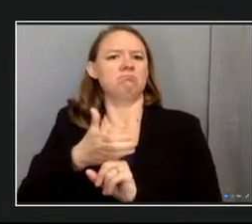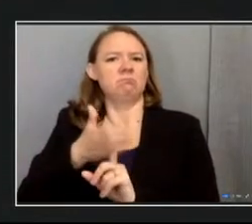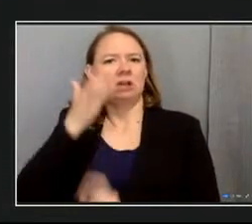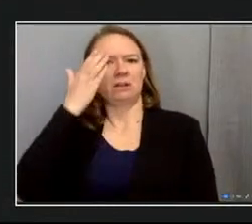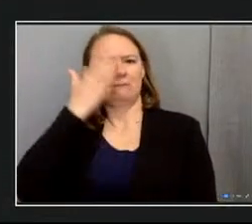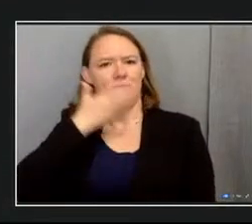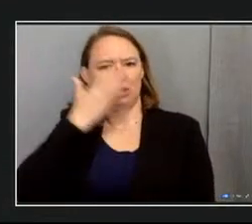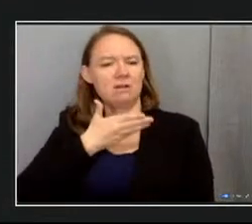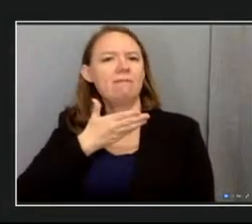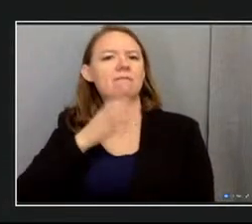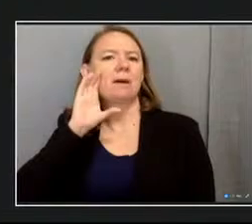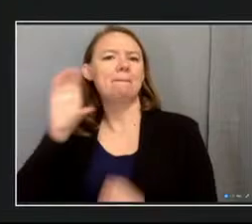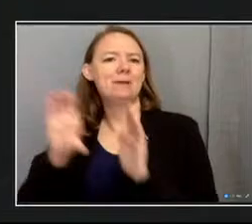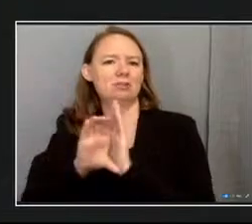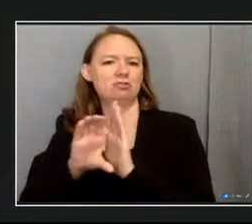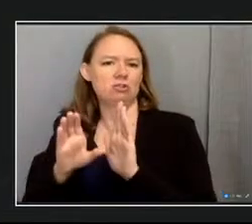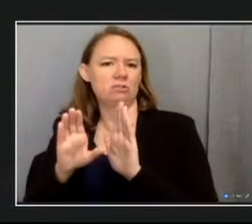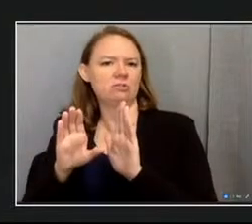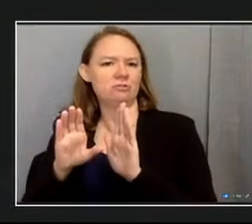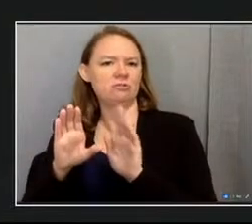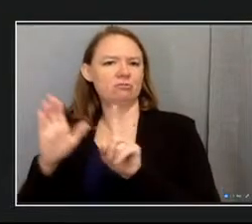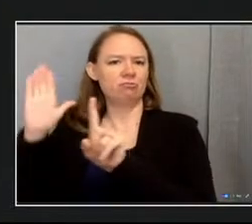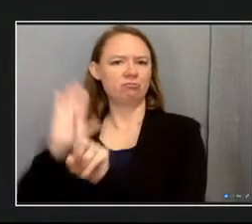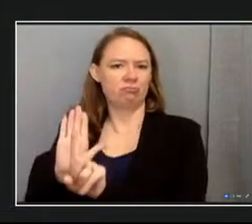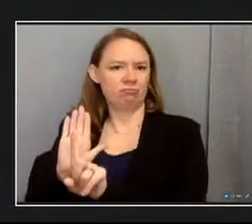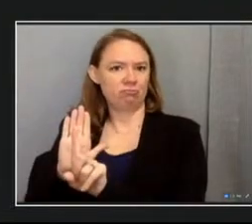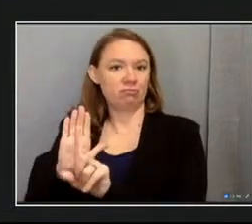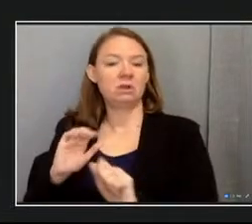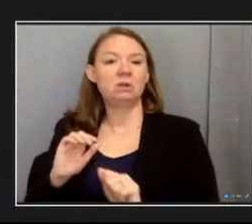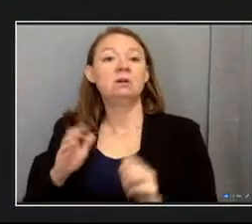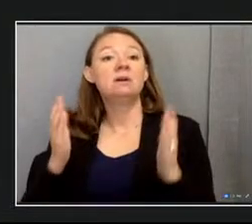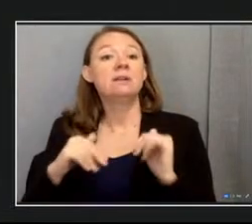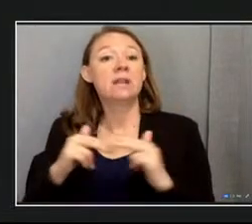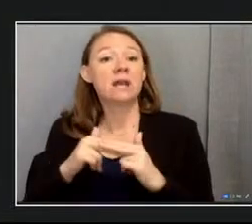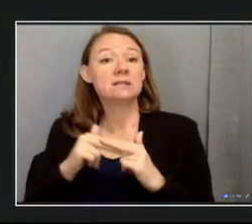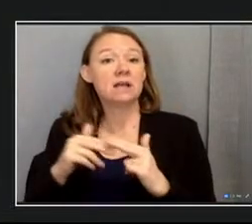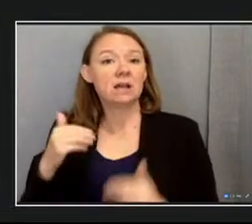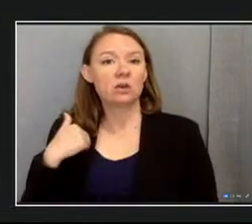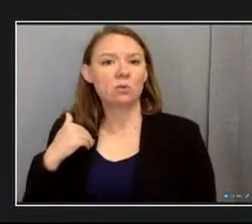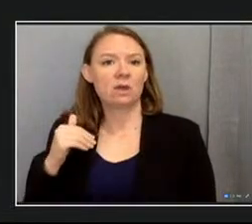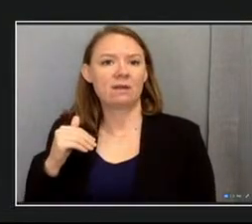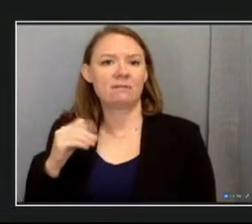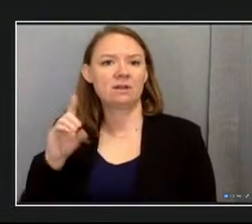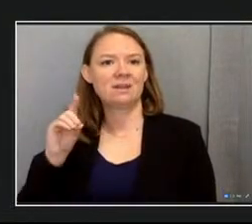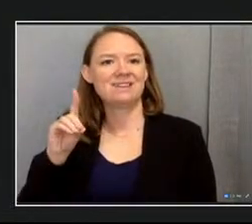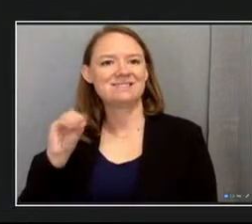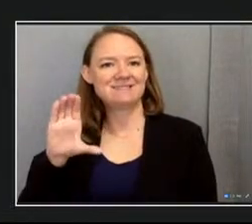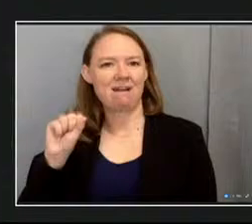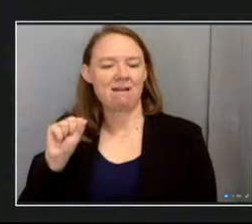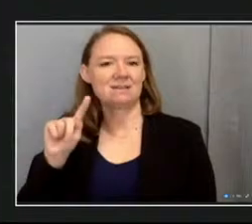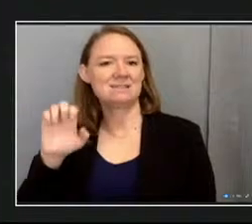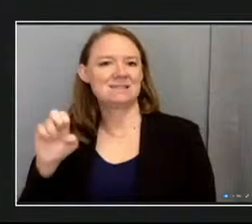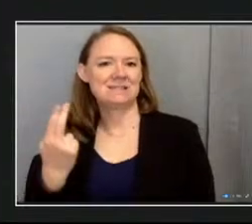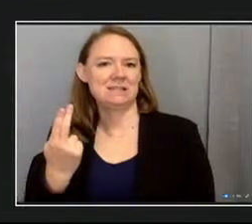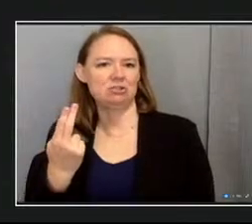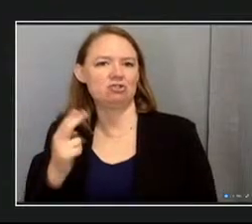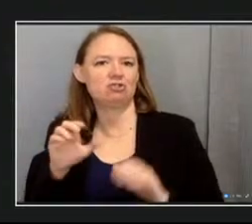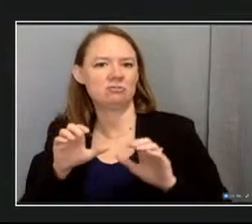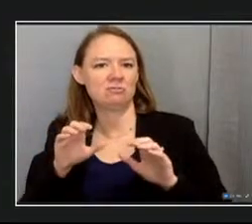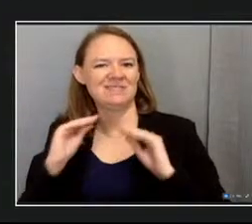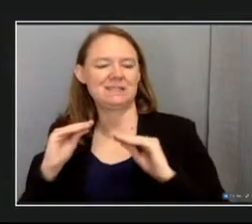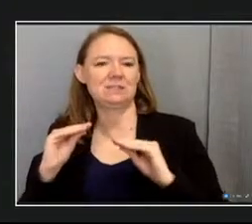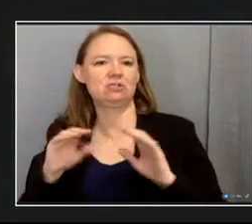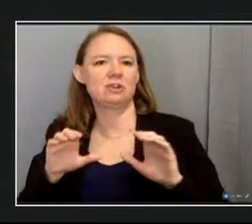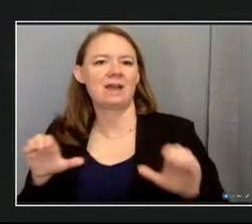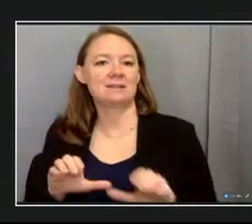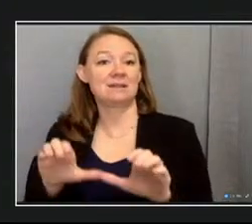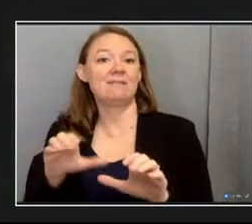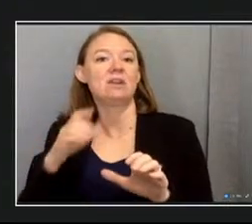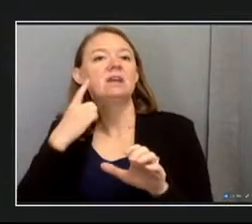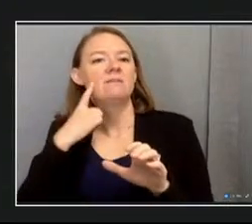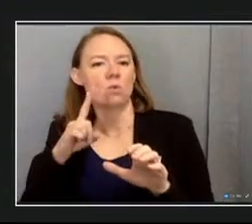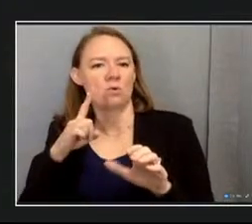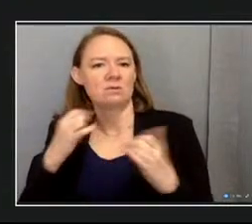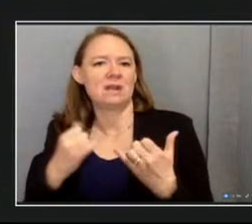On the next slide we have the docsteach activity for today's program. That's docsteach.org and this